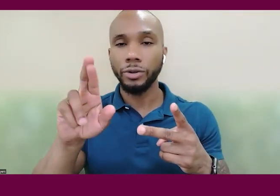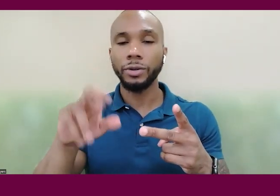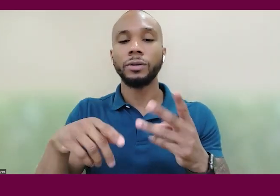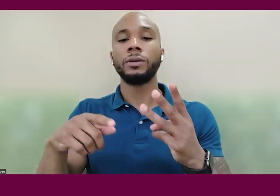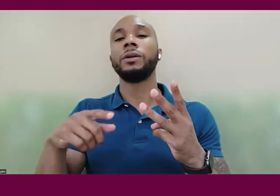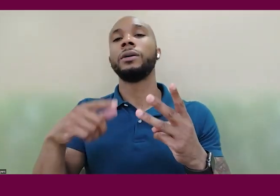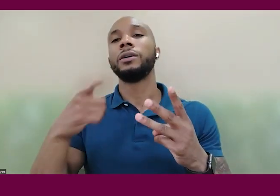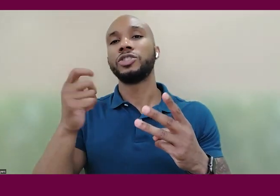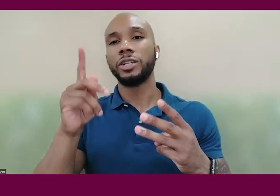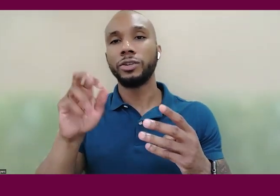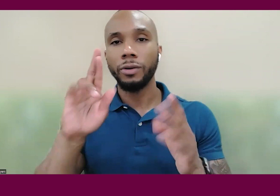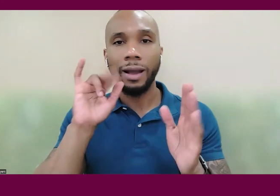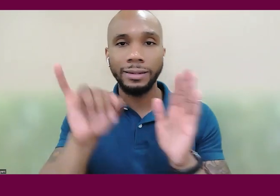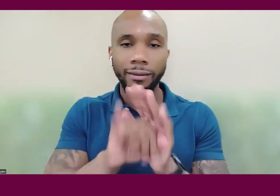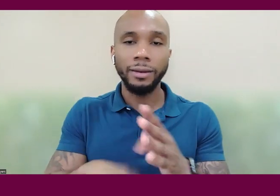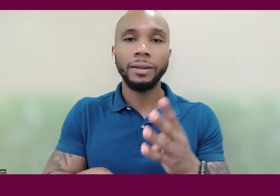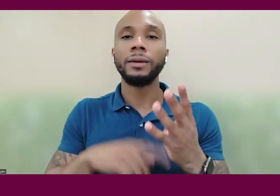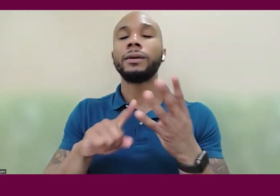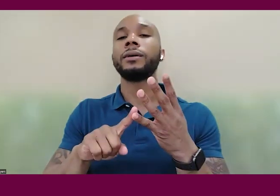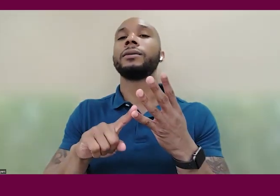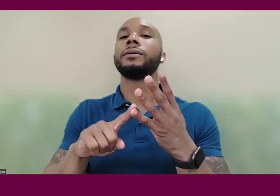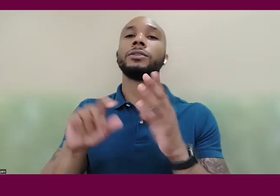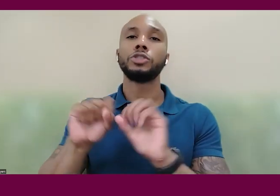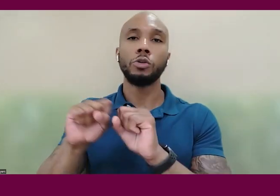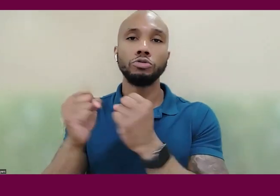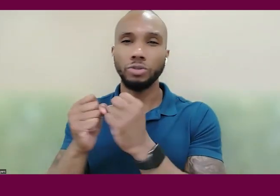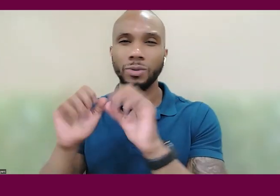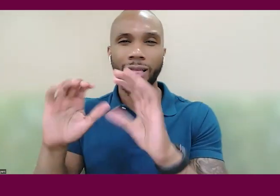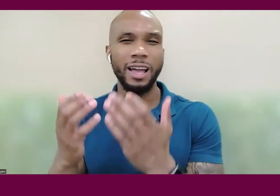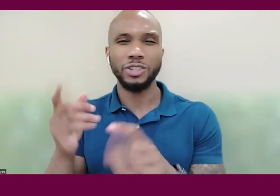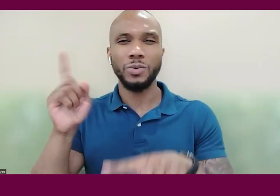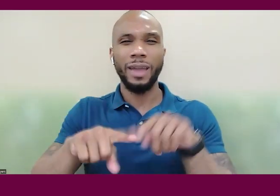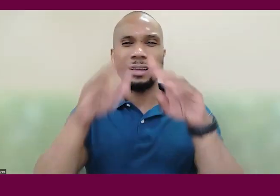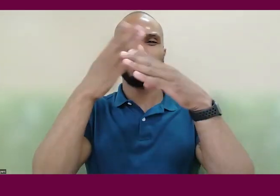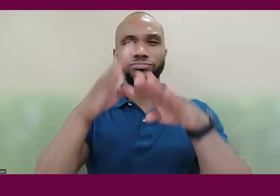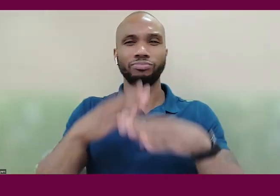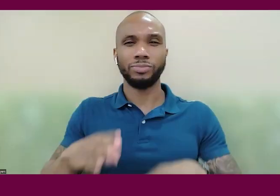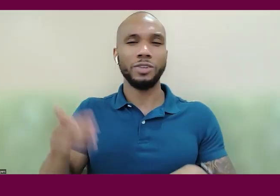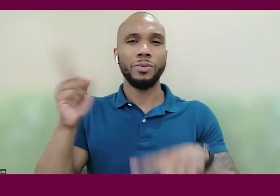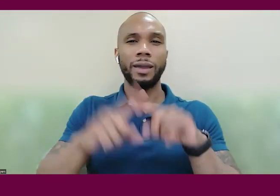identity, and the experience based on social class. You can't deny that.